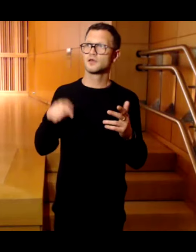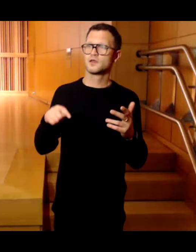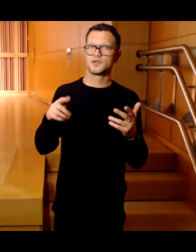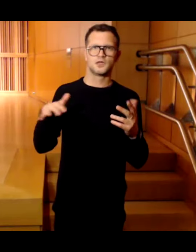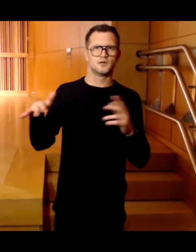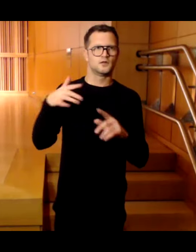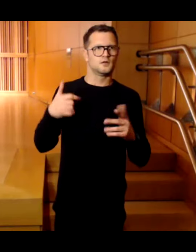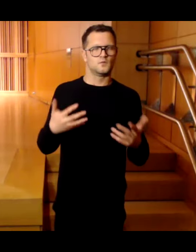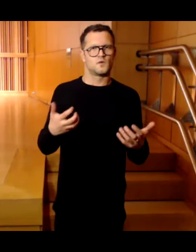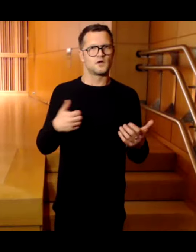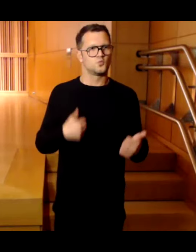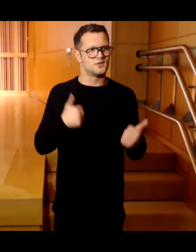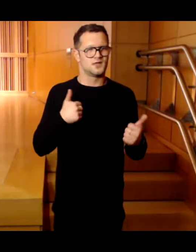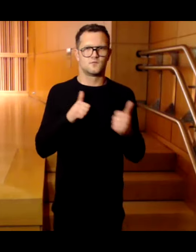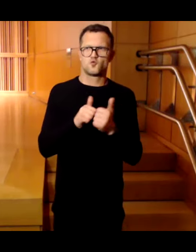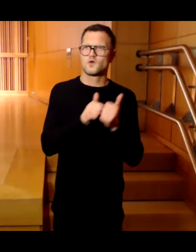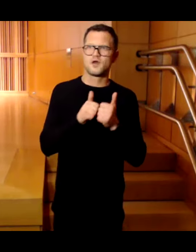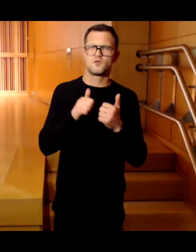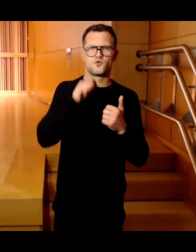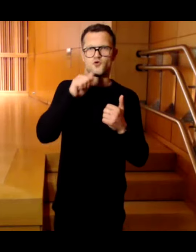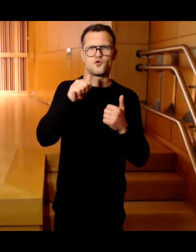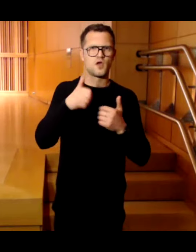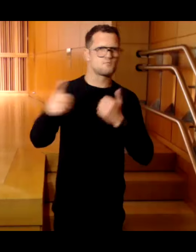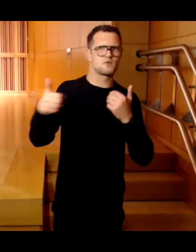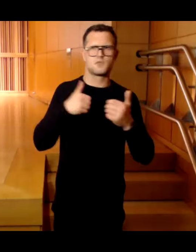Without ripping each other to shreds.